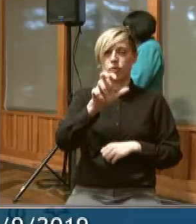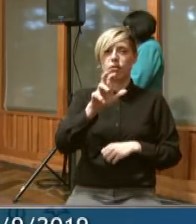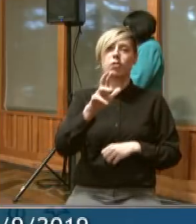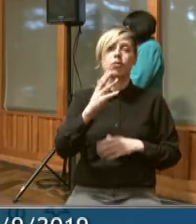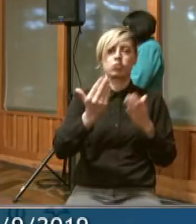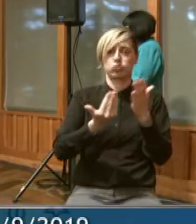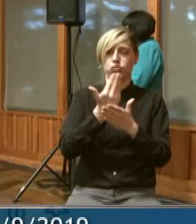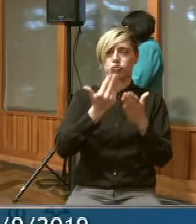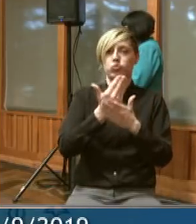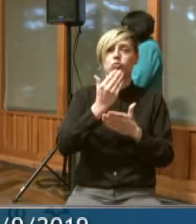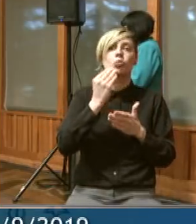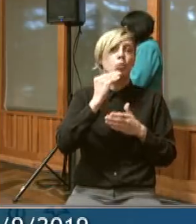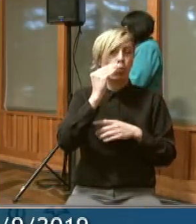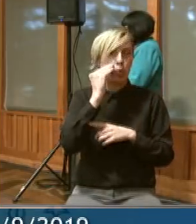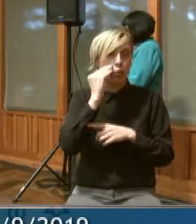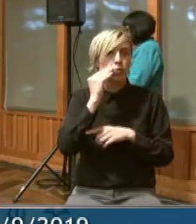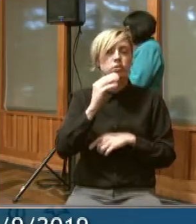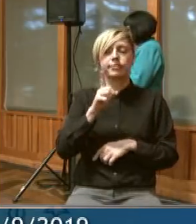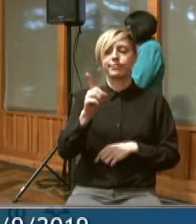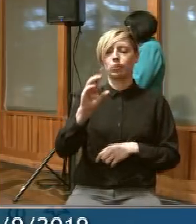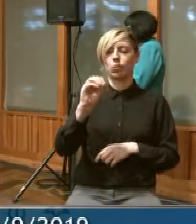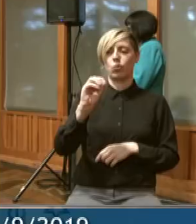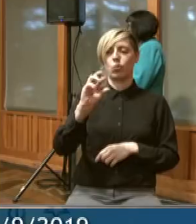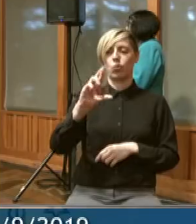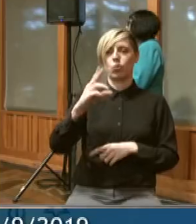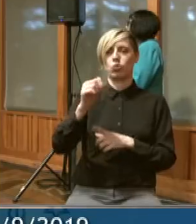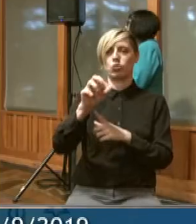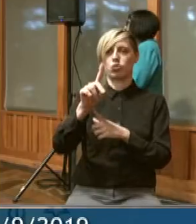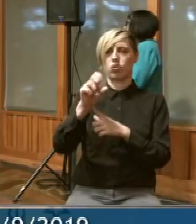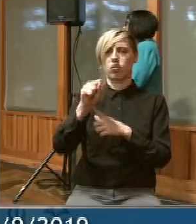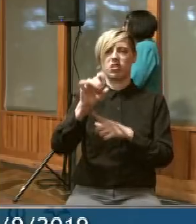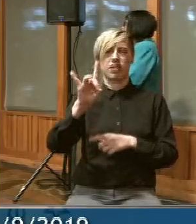AND. [AUDIO NOT UNDERSTANDABLE] WE HAVE ADDED NEARLY 300 UNITS